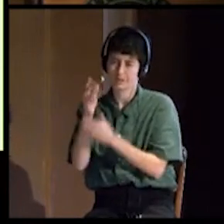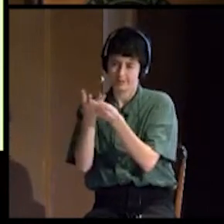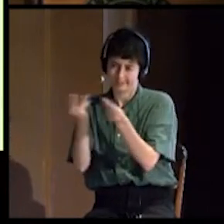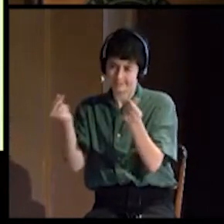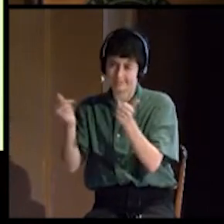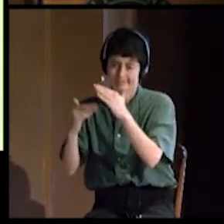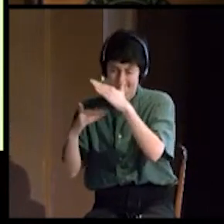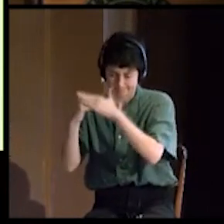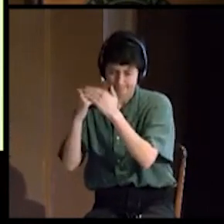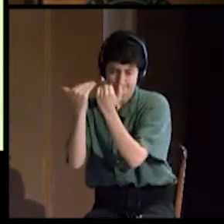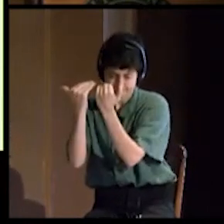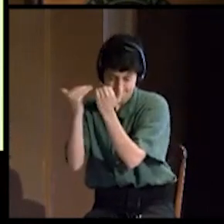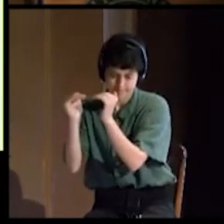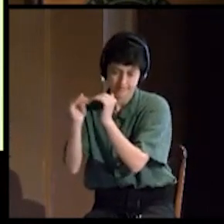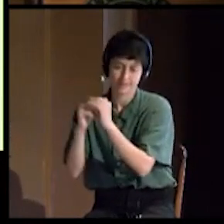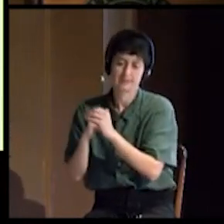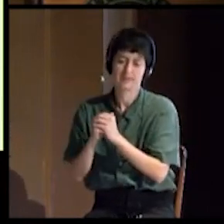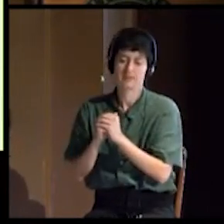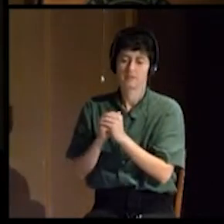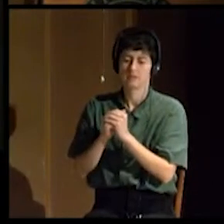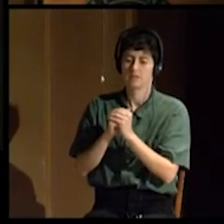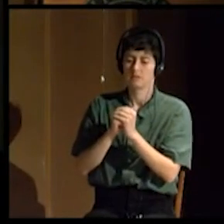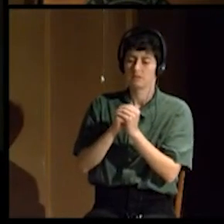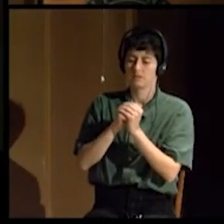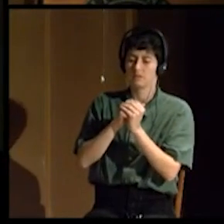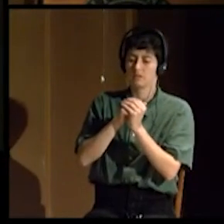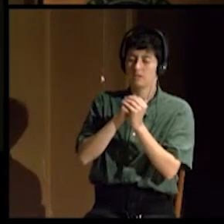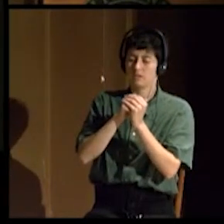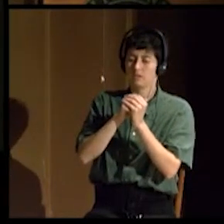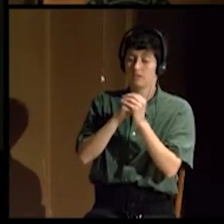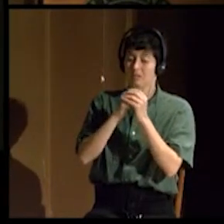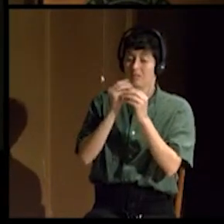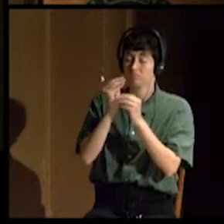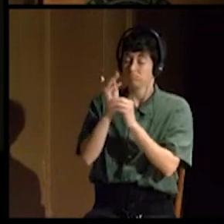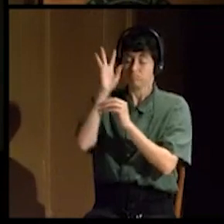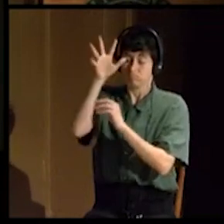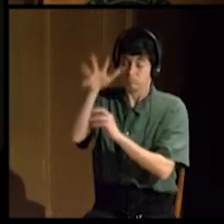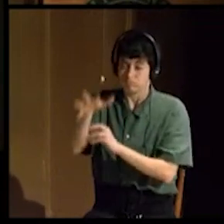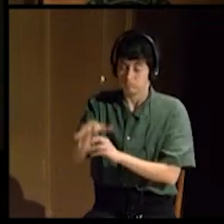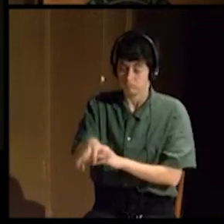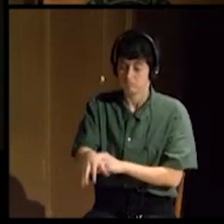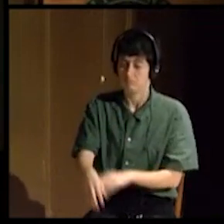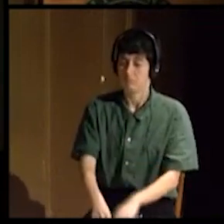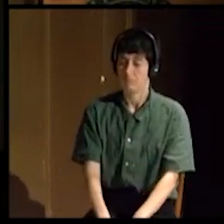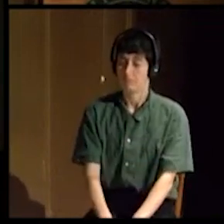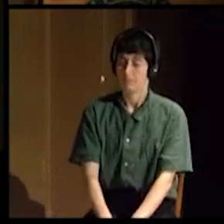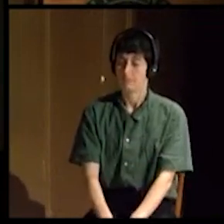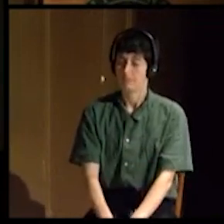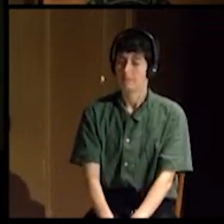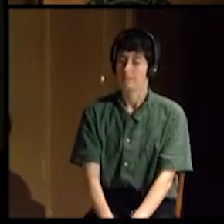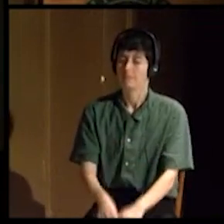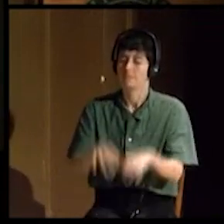and coalescence into large batholiths. So what we learn is that continental crust does not develop a high silica layer